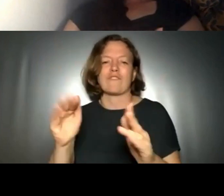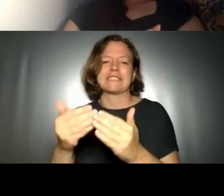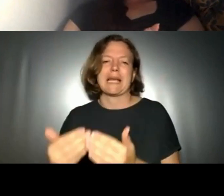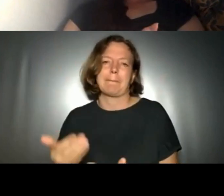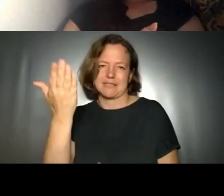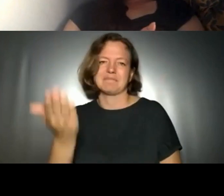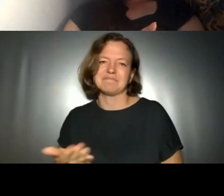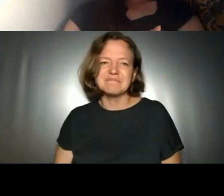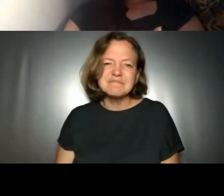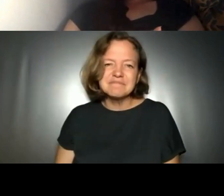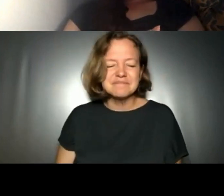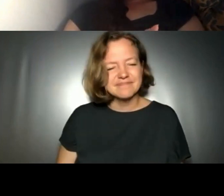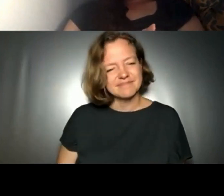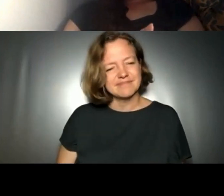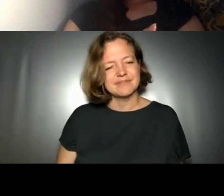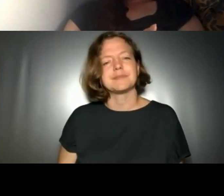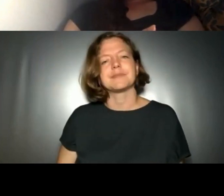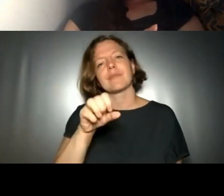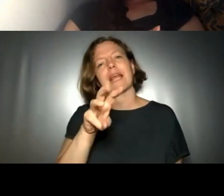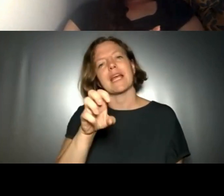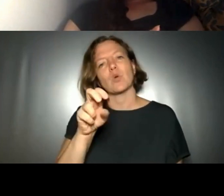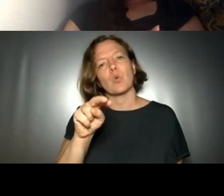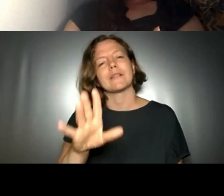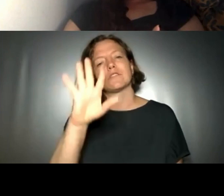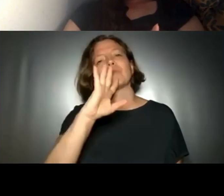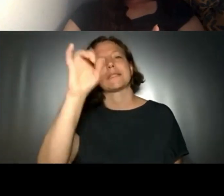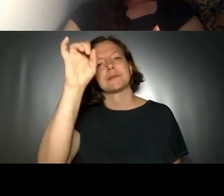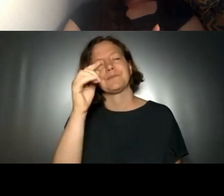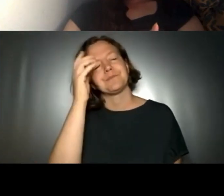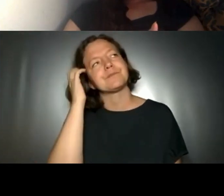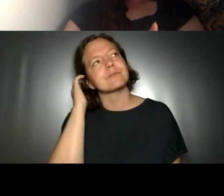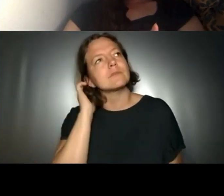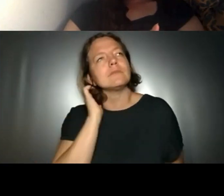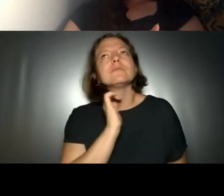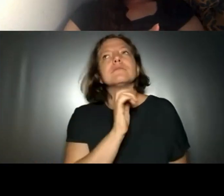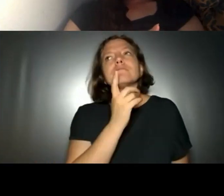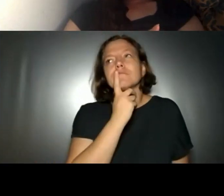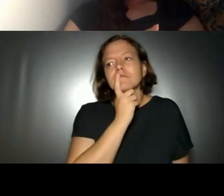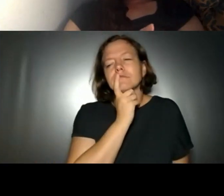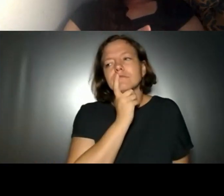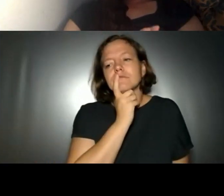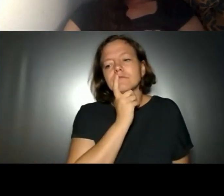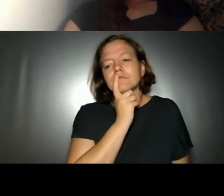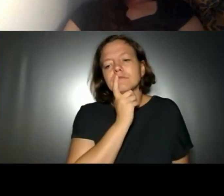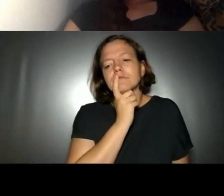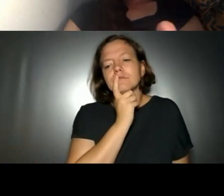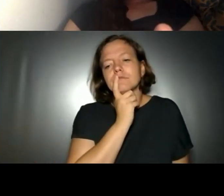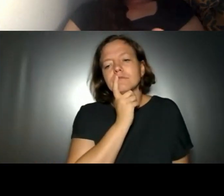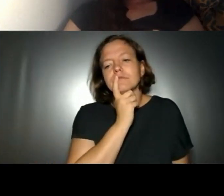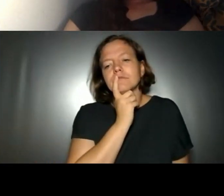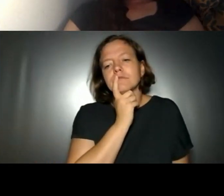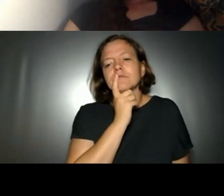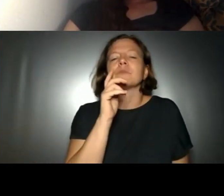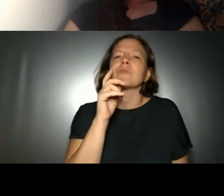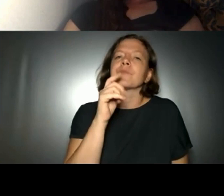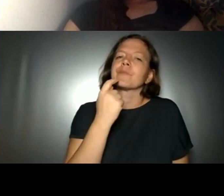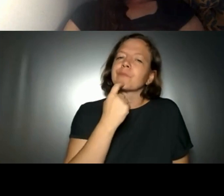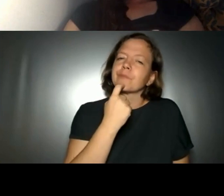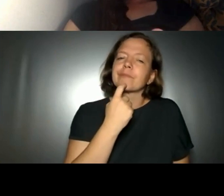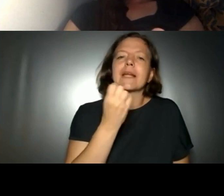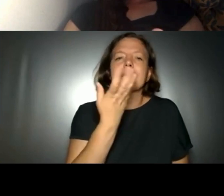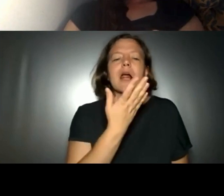Edwin Ramirez: Yeah, this is Edwin speaking. For me it is also something that I'm trying to figure out through my own work.